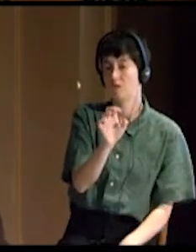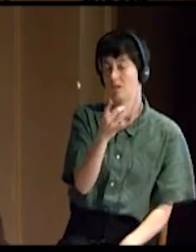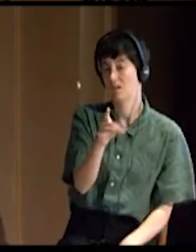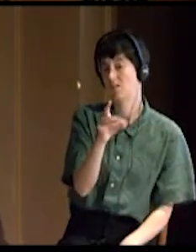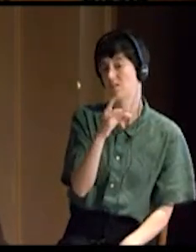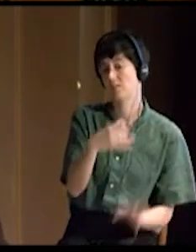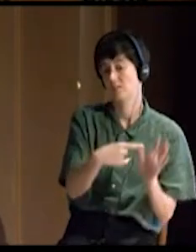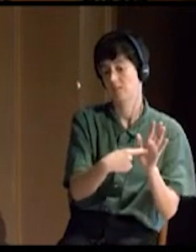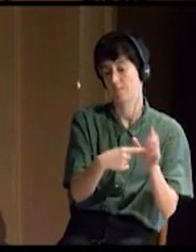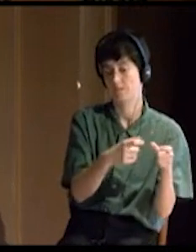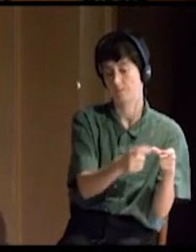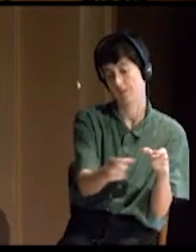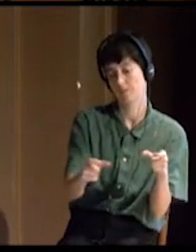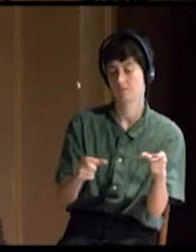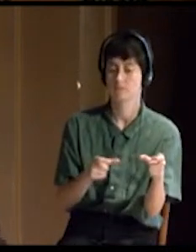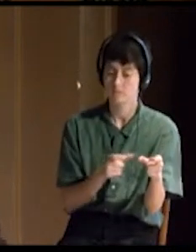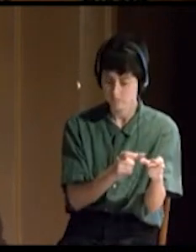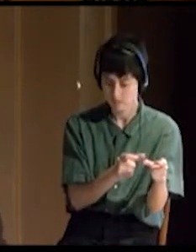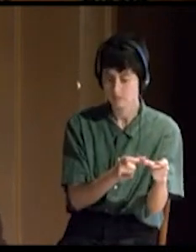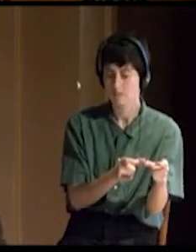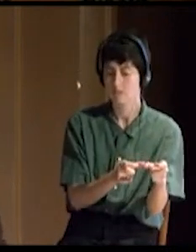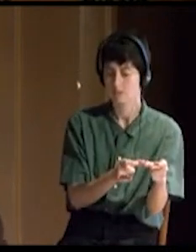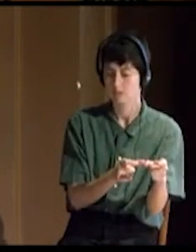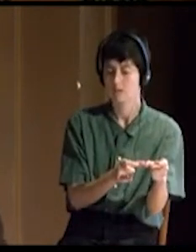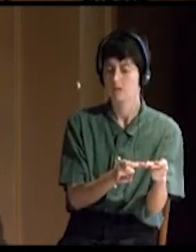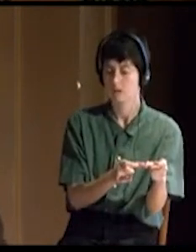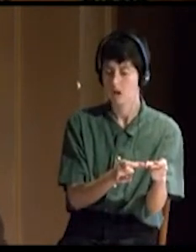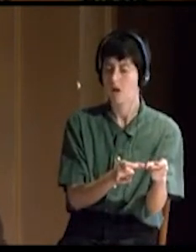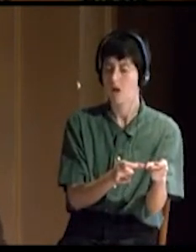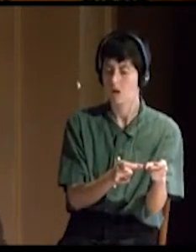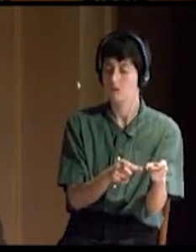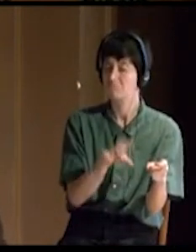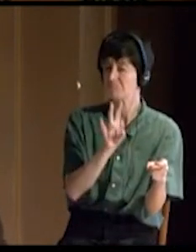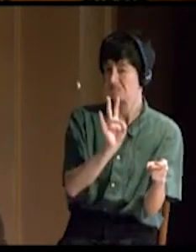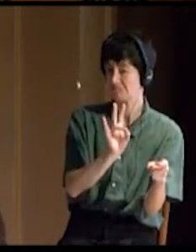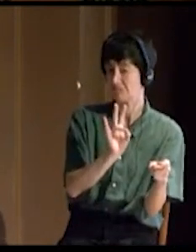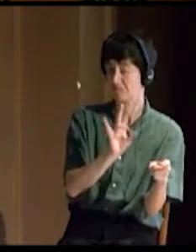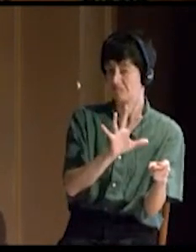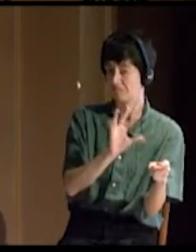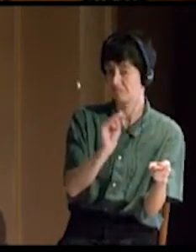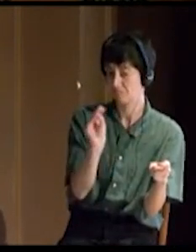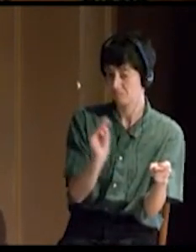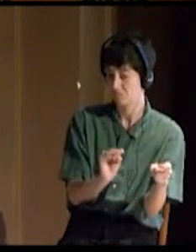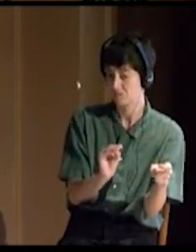we were able to get 75% of those samples we could get an ITS sequence.